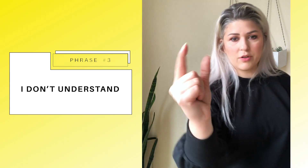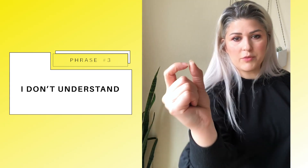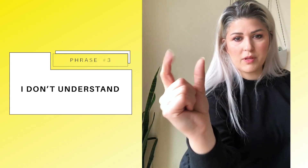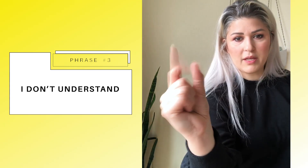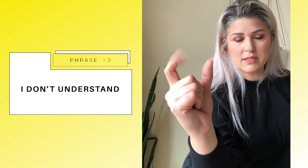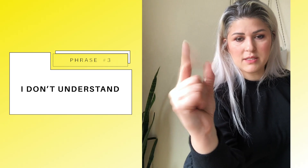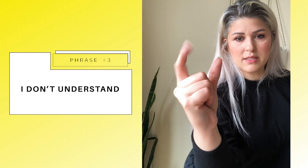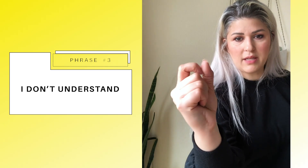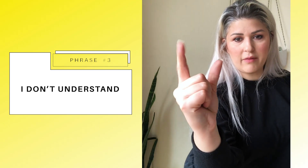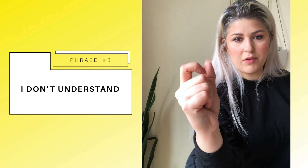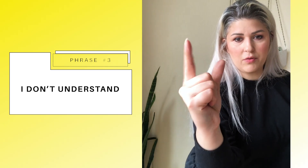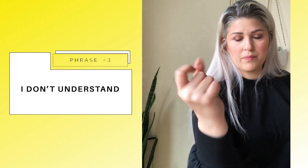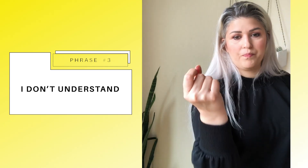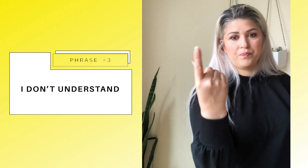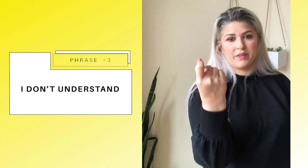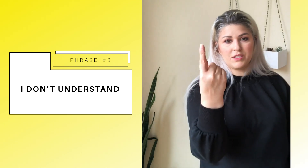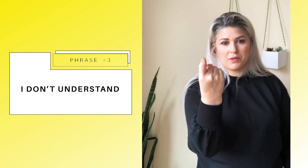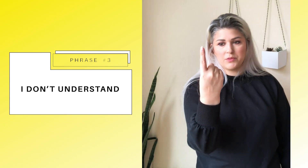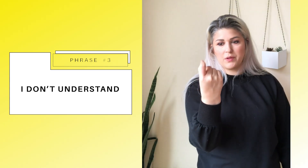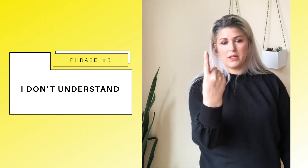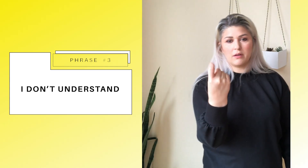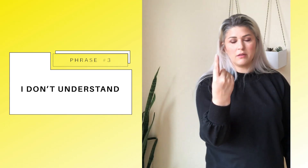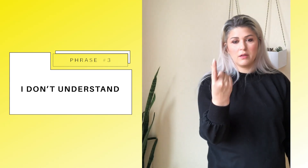So I'm doing this. This is the side view. This is what I'm doing here.